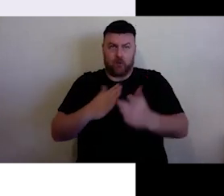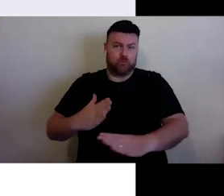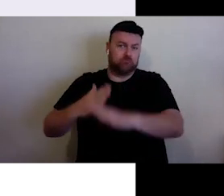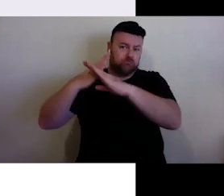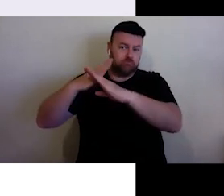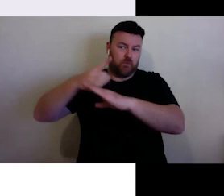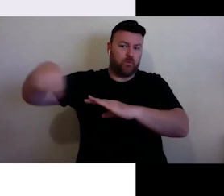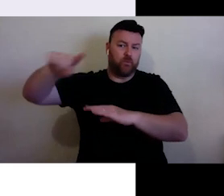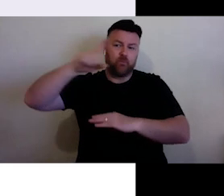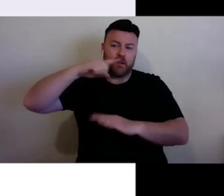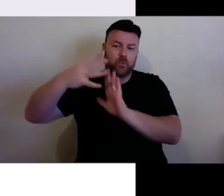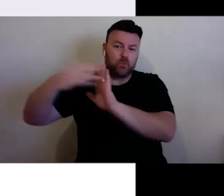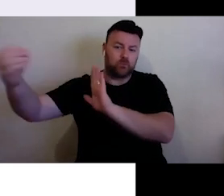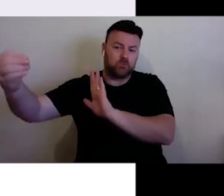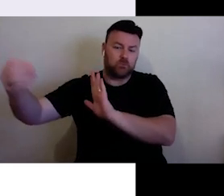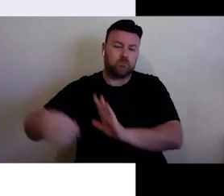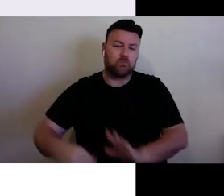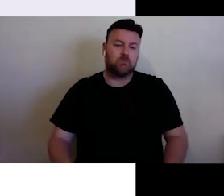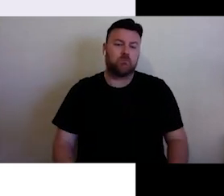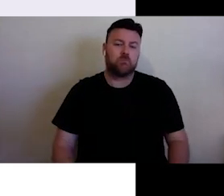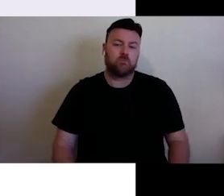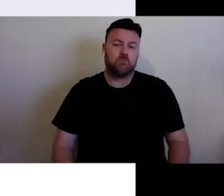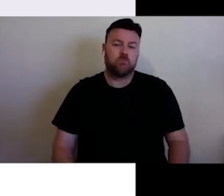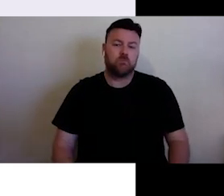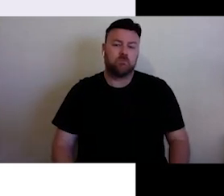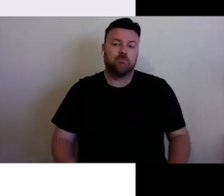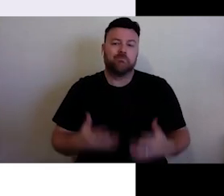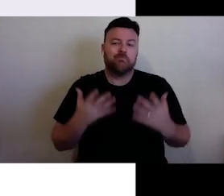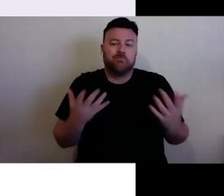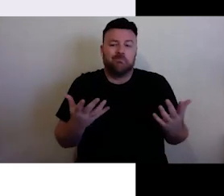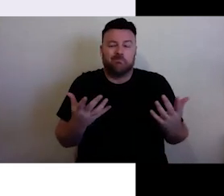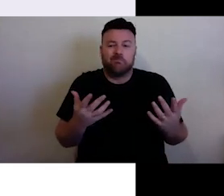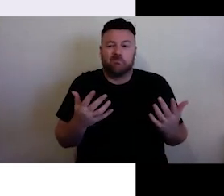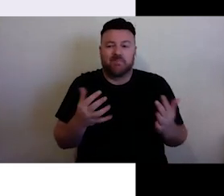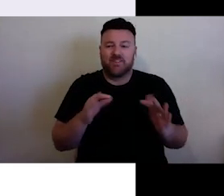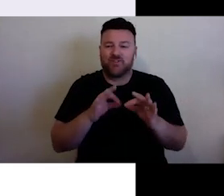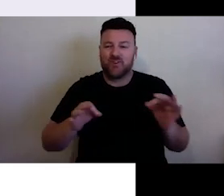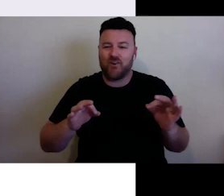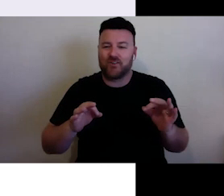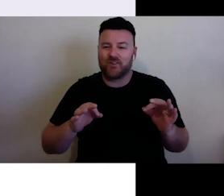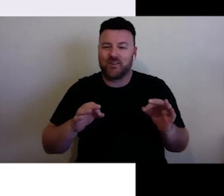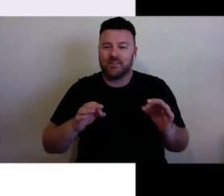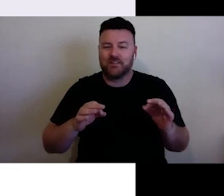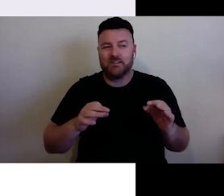of copying, it's not the - it's not the same as, for example, in aa